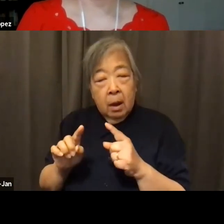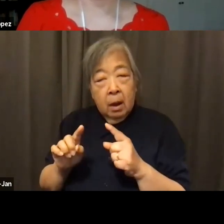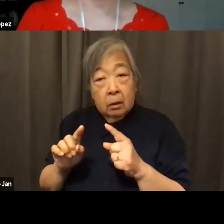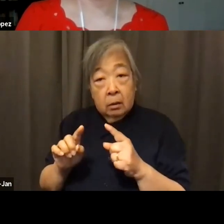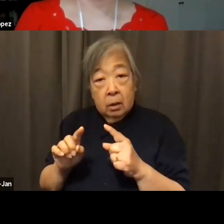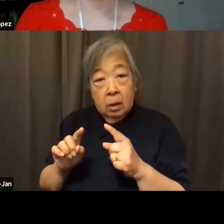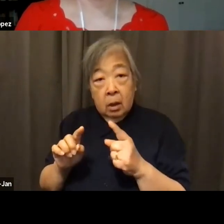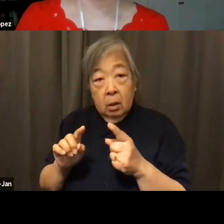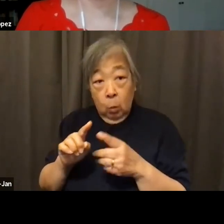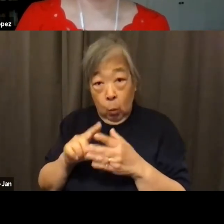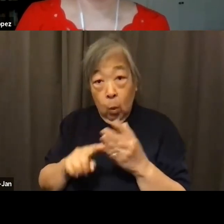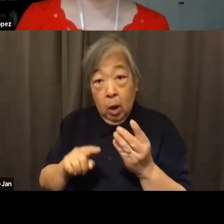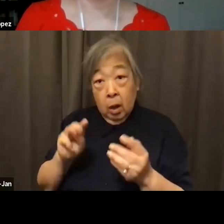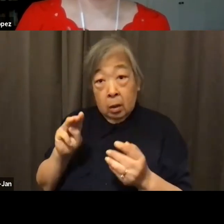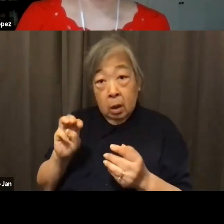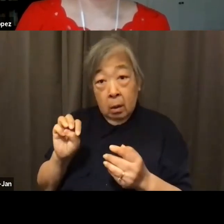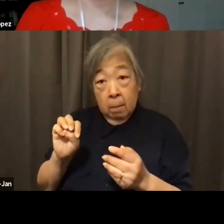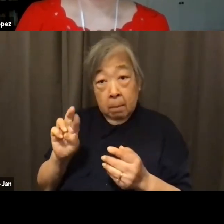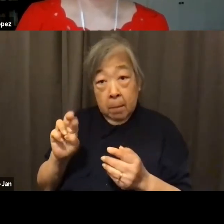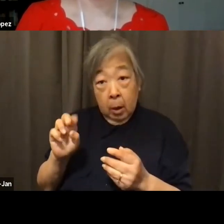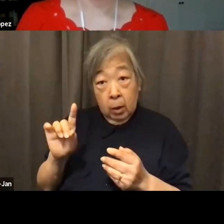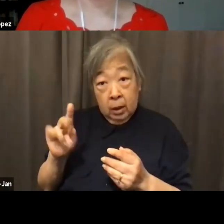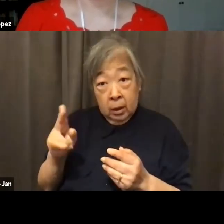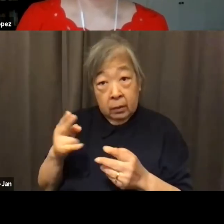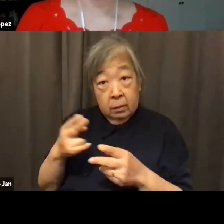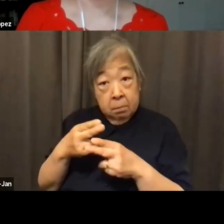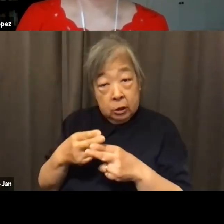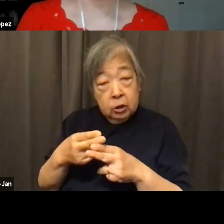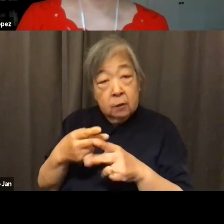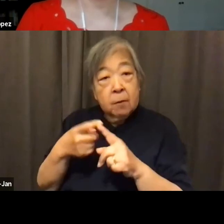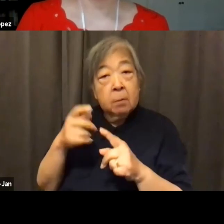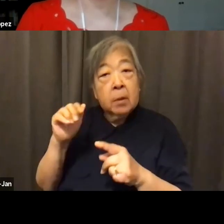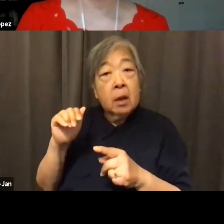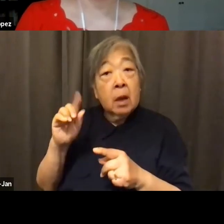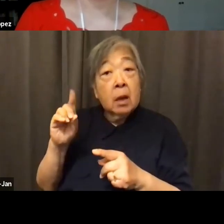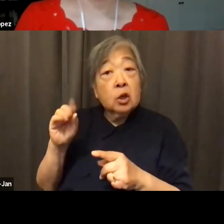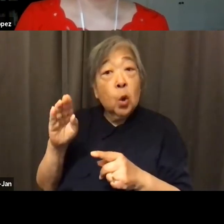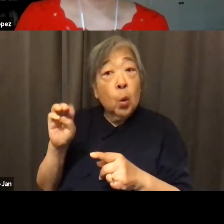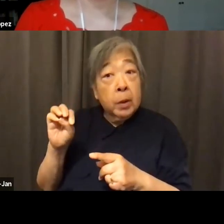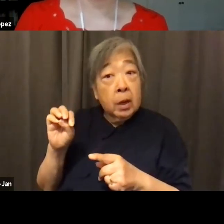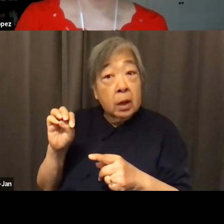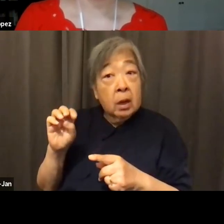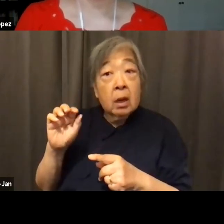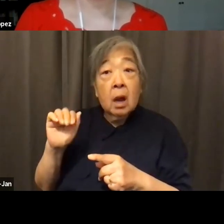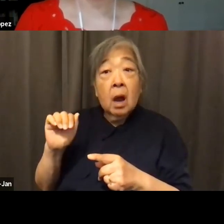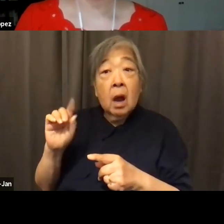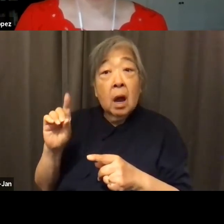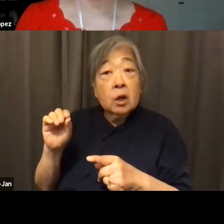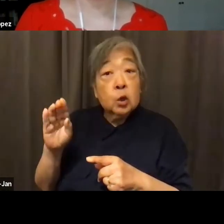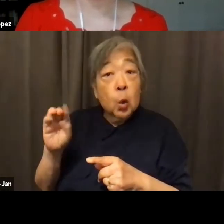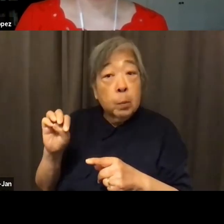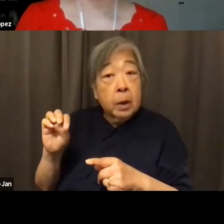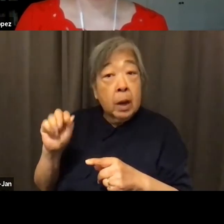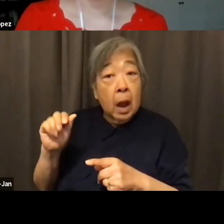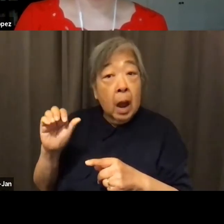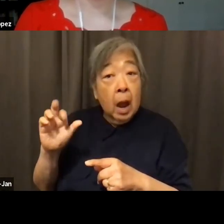you had provided from Adobe and Adobe Acrobat do have a lot of information available for